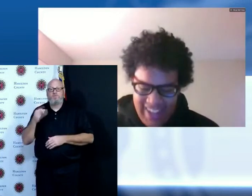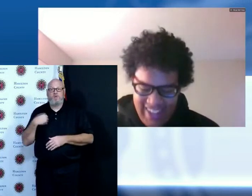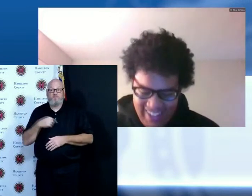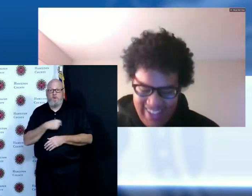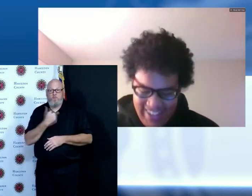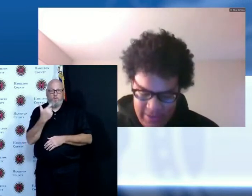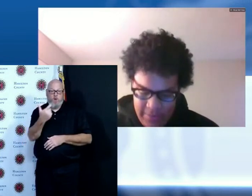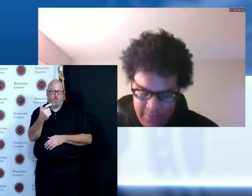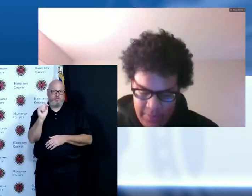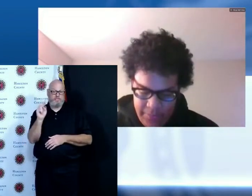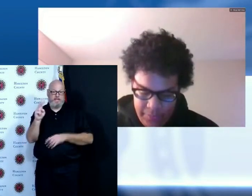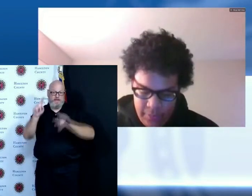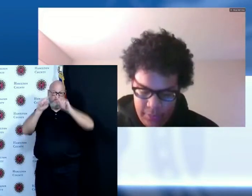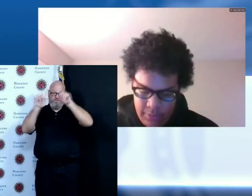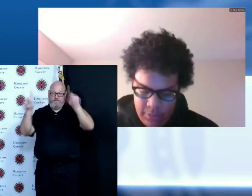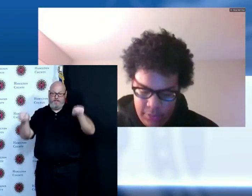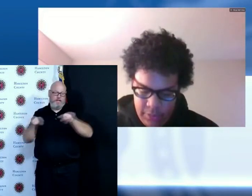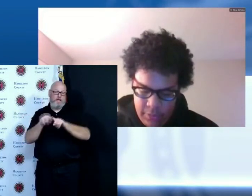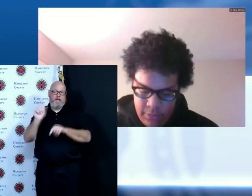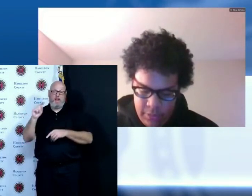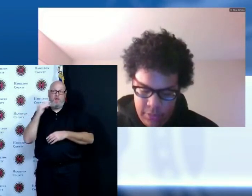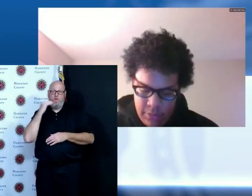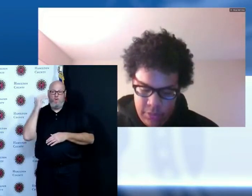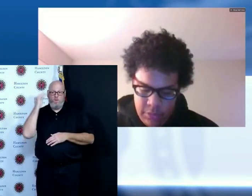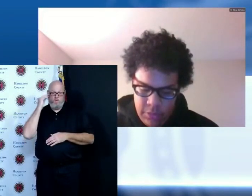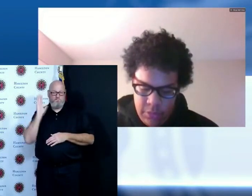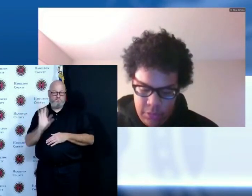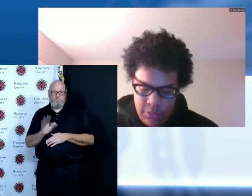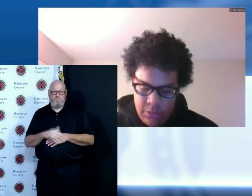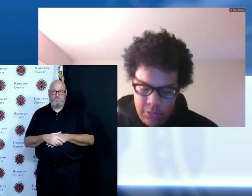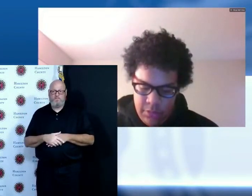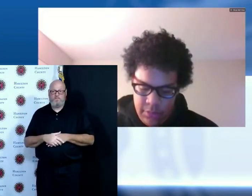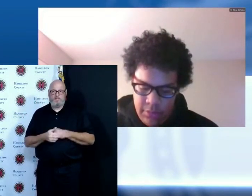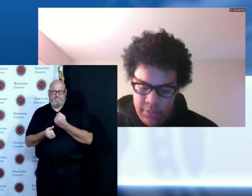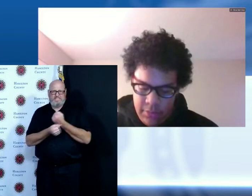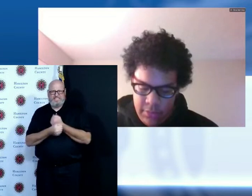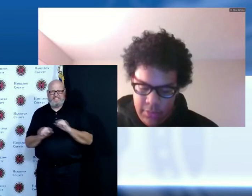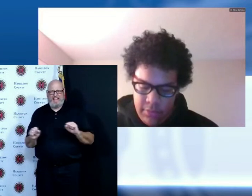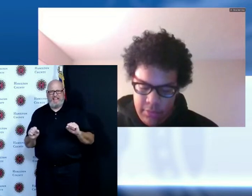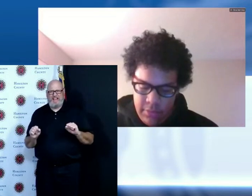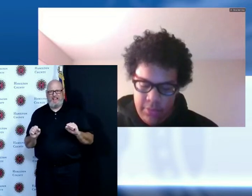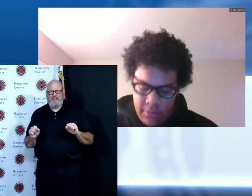when could the county dip to the orange level the biggest metric that is keeping us at red